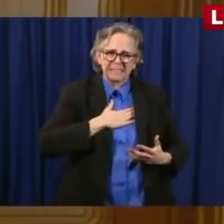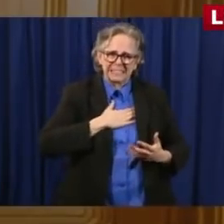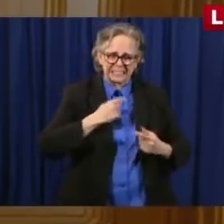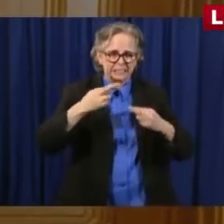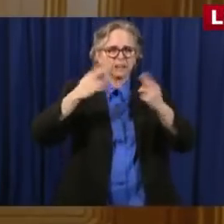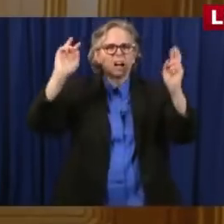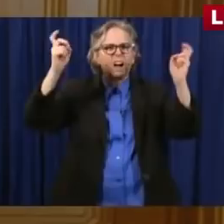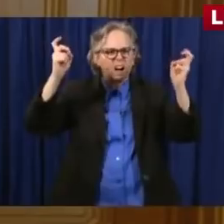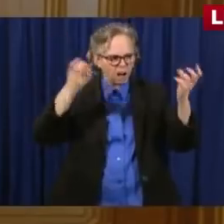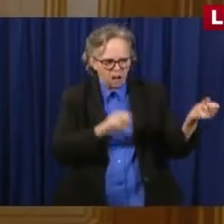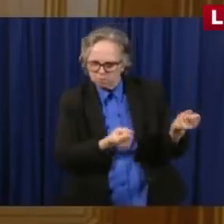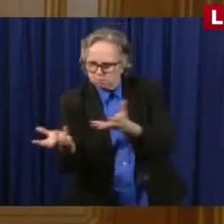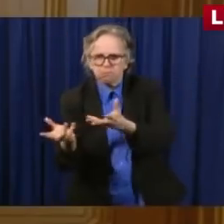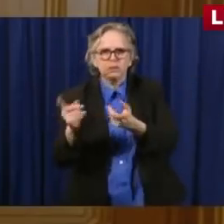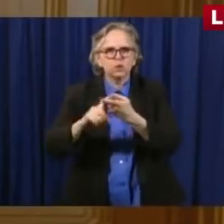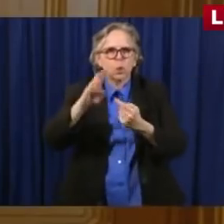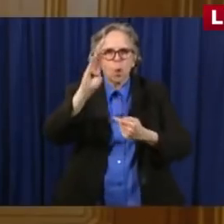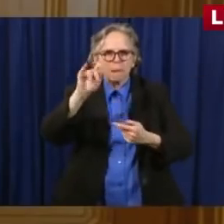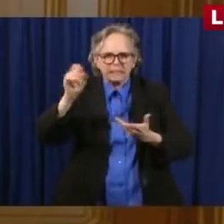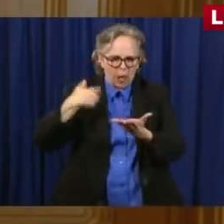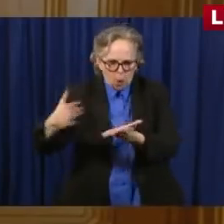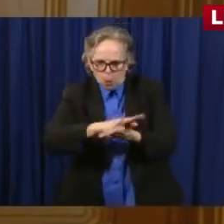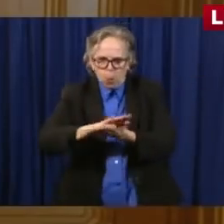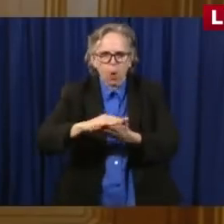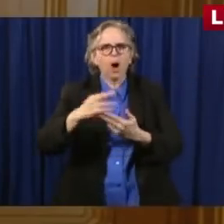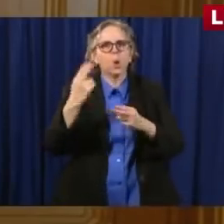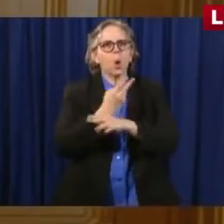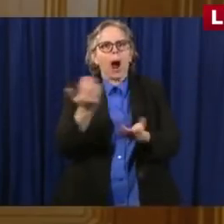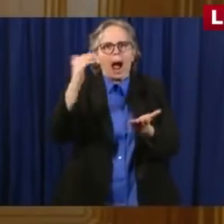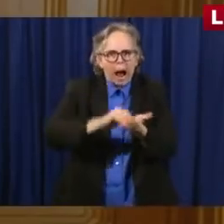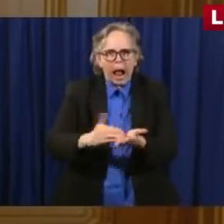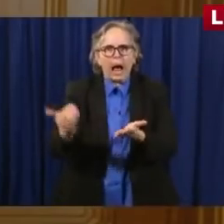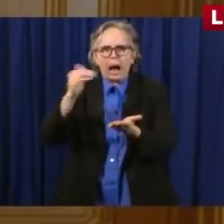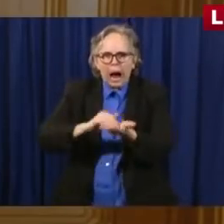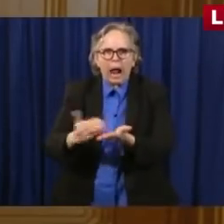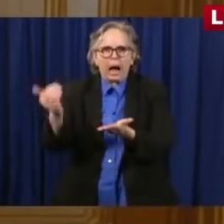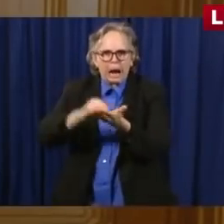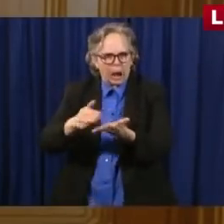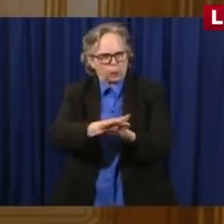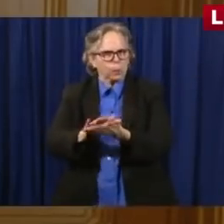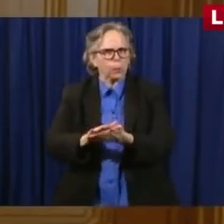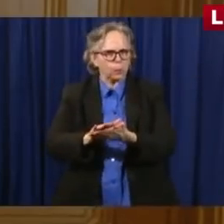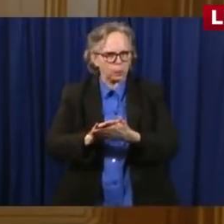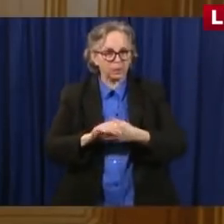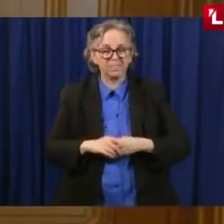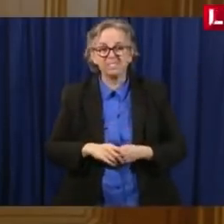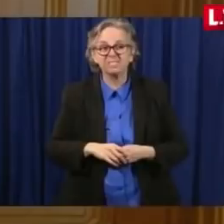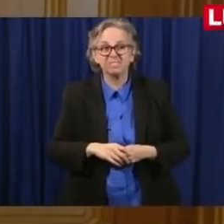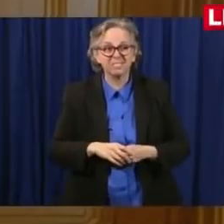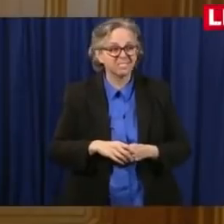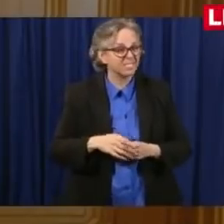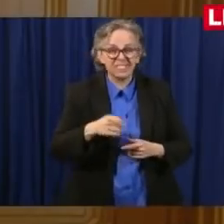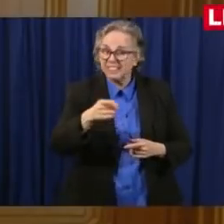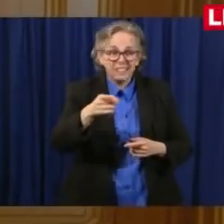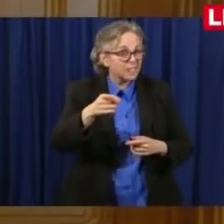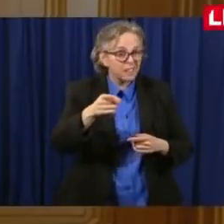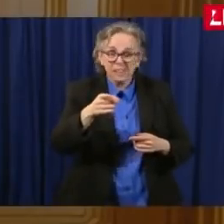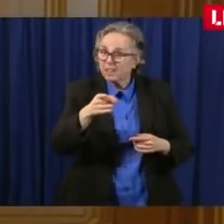THIS IS VERY IMPORTANT AND I WOULD SAY TO EVERYONE WHO HAS THESE MASKS, IT IS IMPORTANT TO RECYCLE THEM.